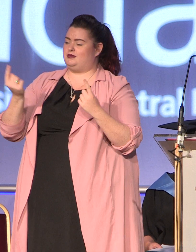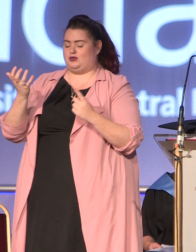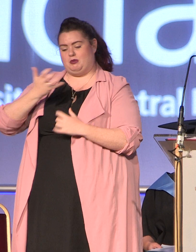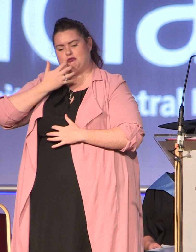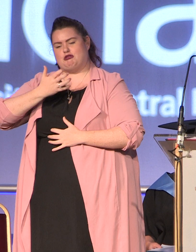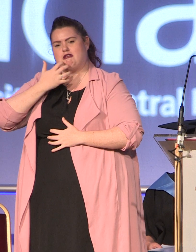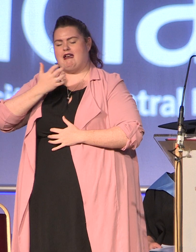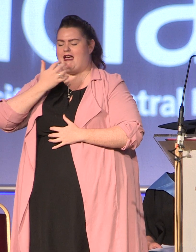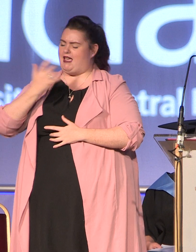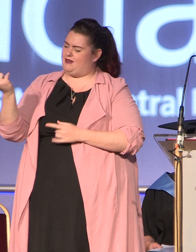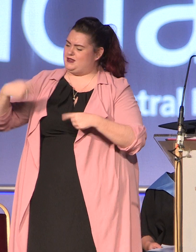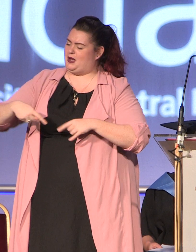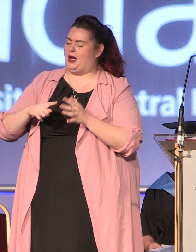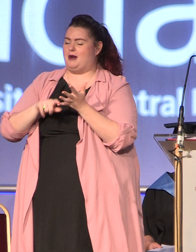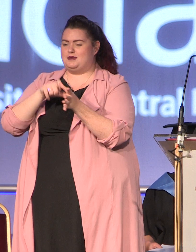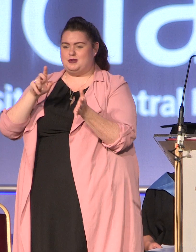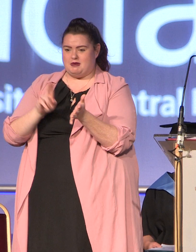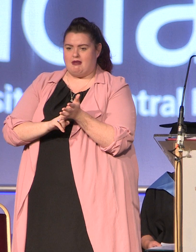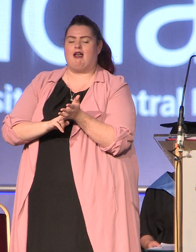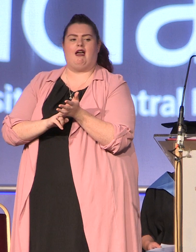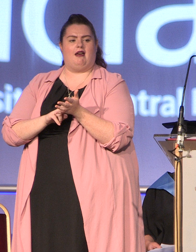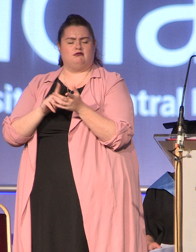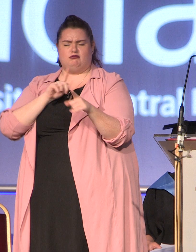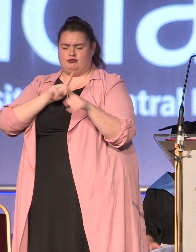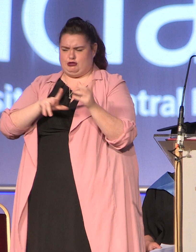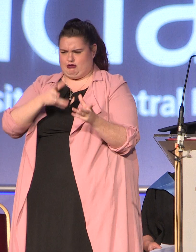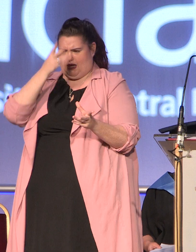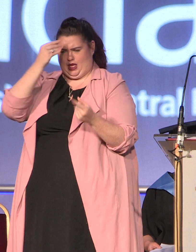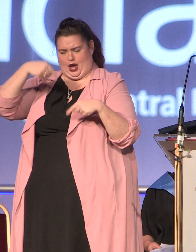to open yourself up to higher education and opportunities whether you've been